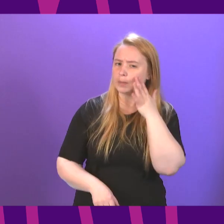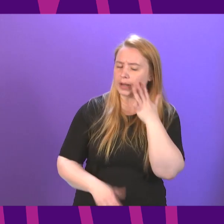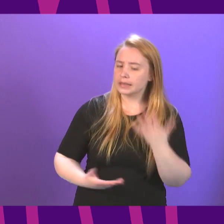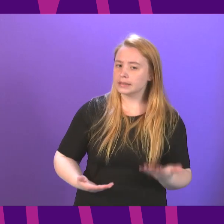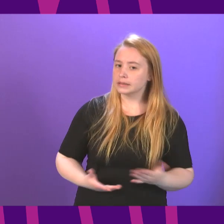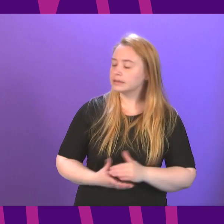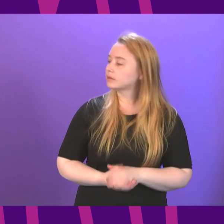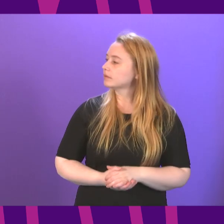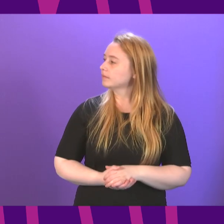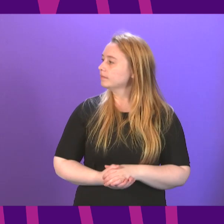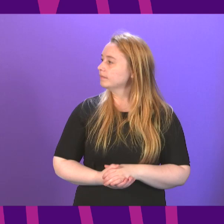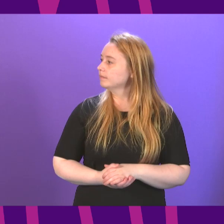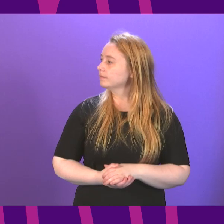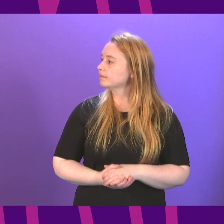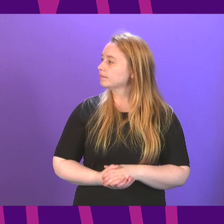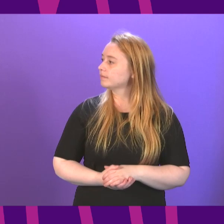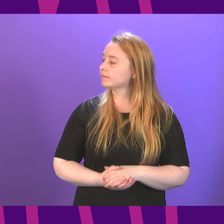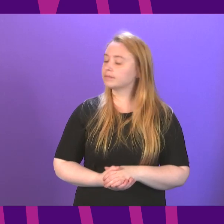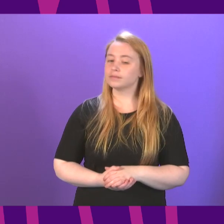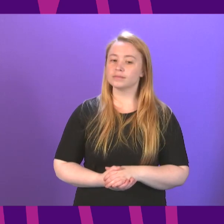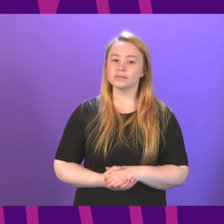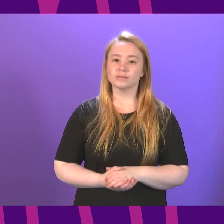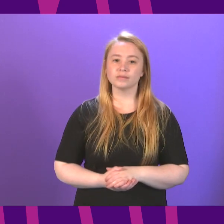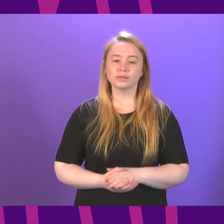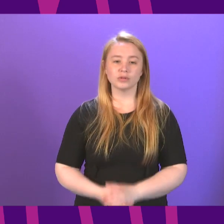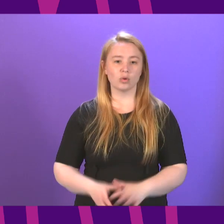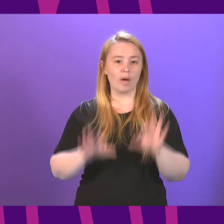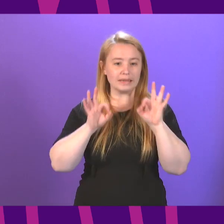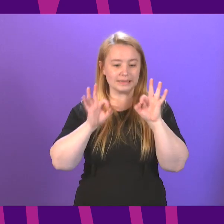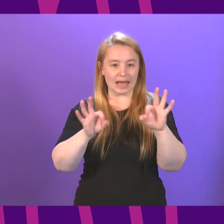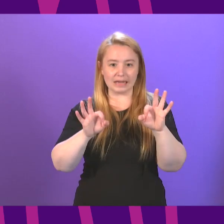I will ensure that information is provided on exactly what is happening across the whole range